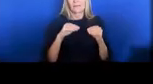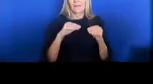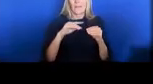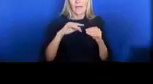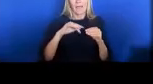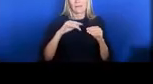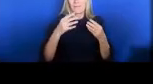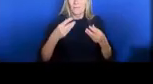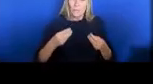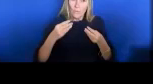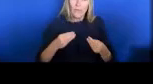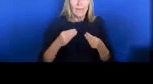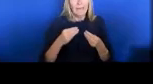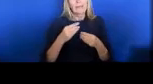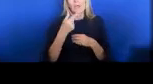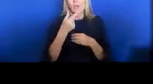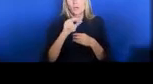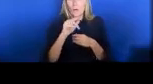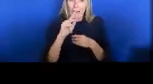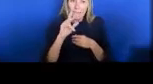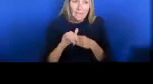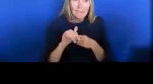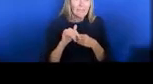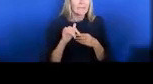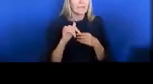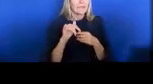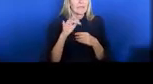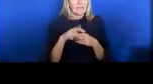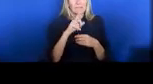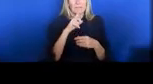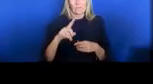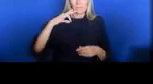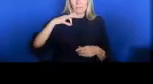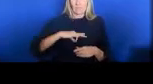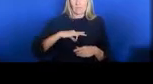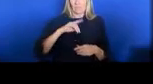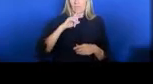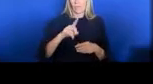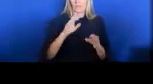and it is beneficial and very, very important to develop bone,